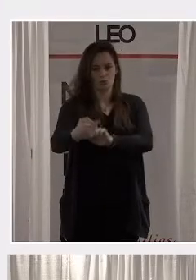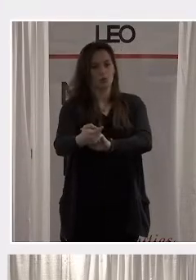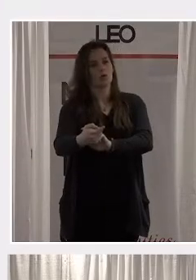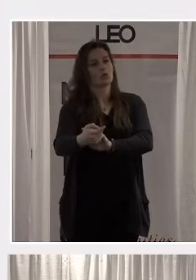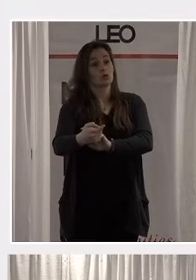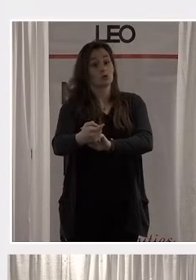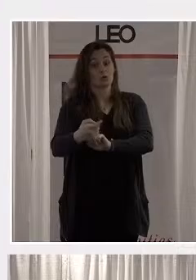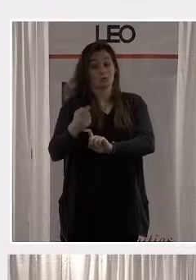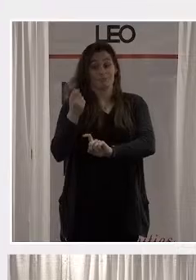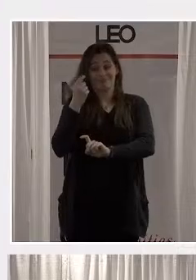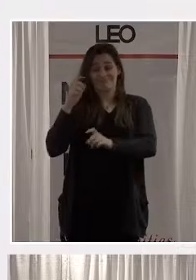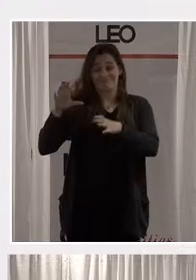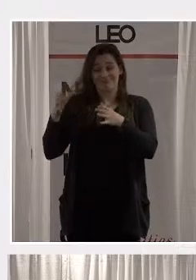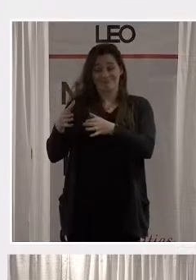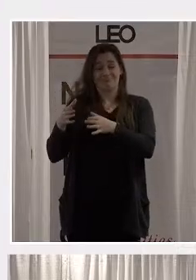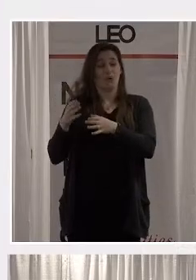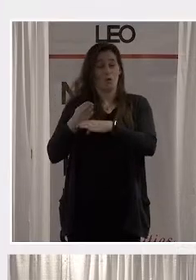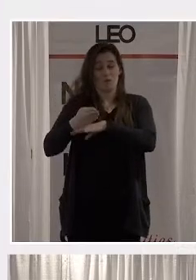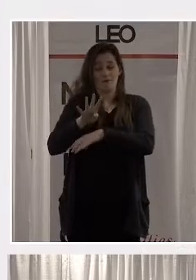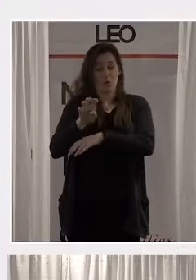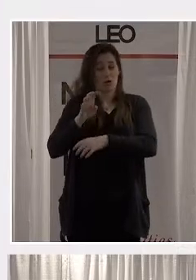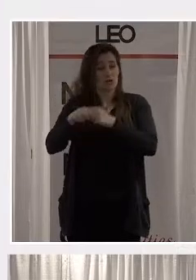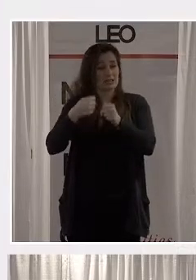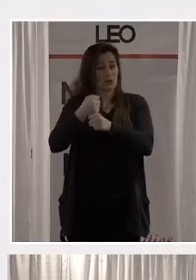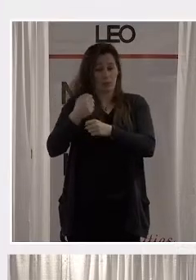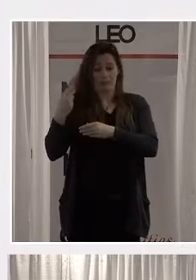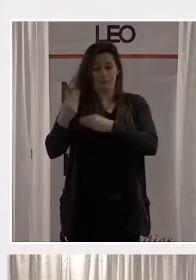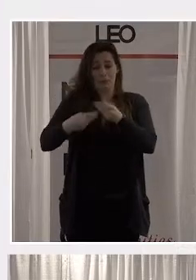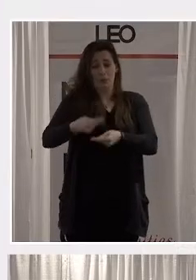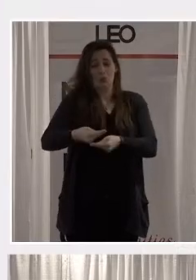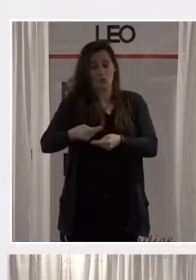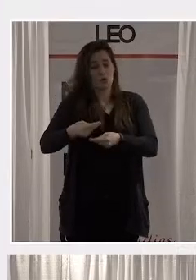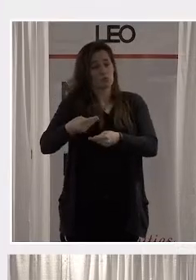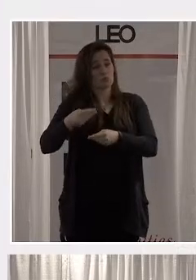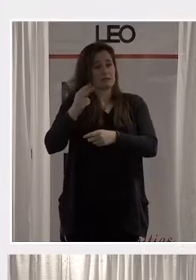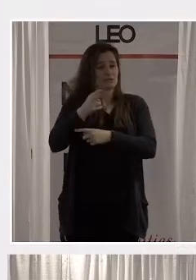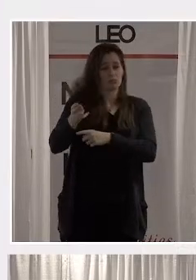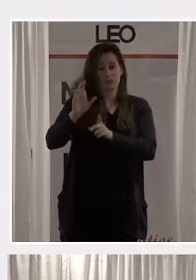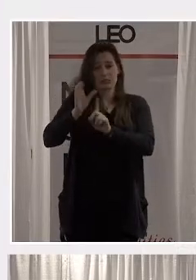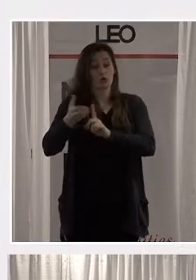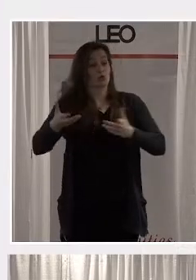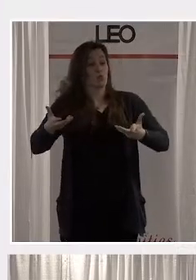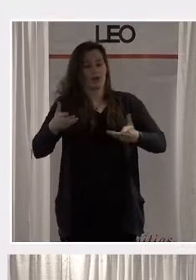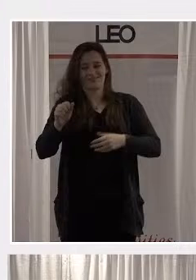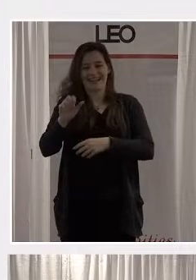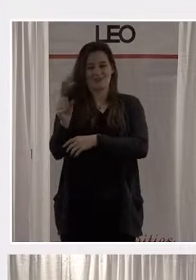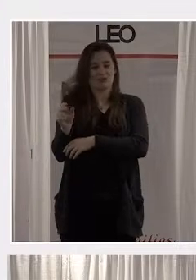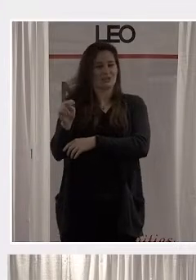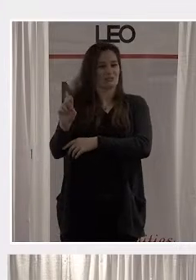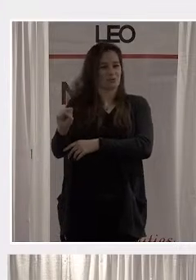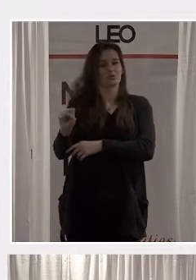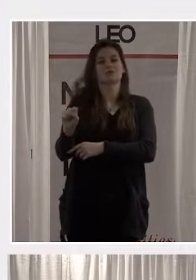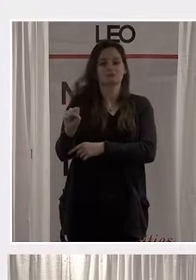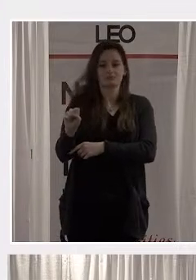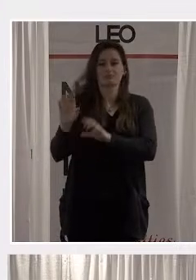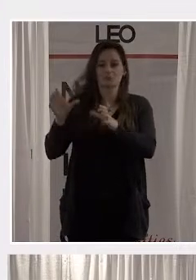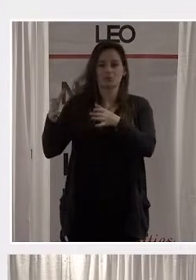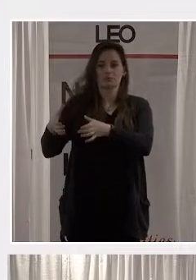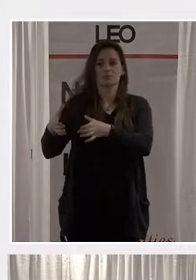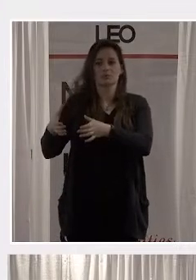OF THE RICH HISTORY AND CULTURE OF AFRICAN NOVA SCOTIANS. I ALSO WANT TO EMPHASIS AT THIS TIME WELL